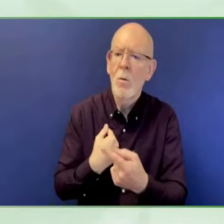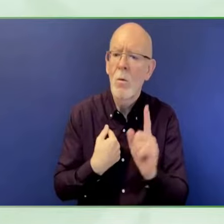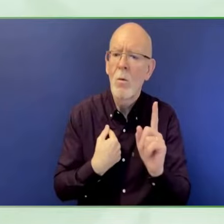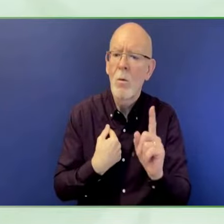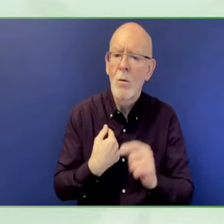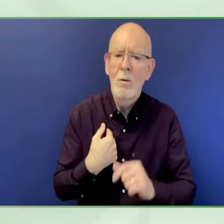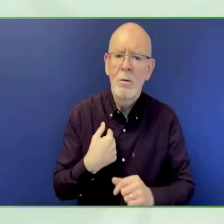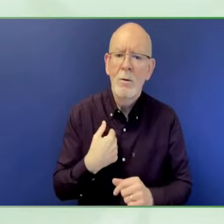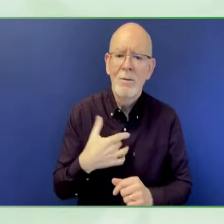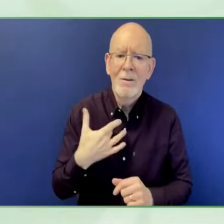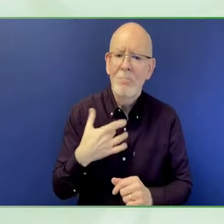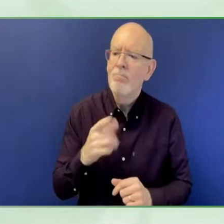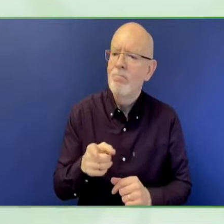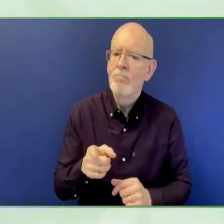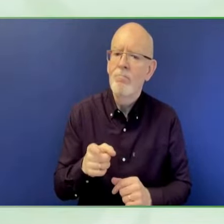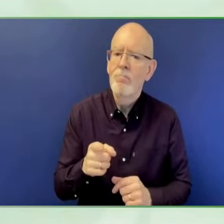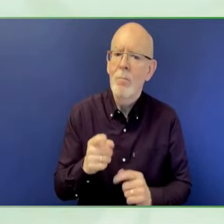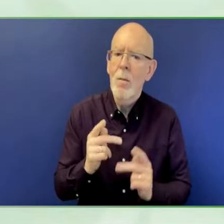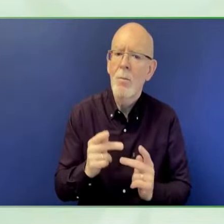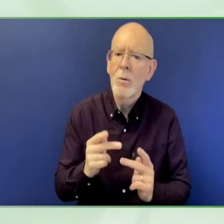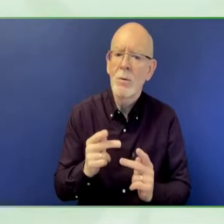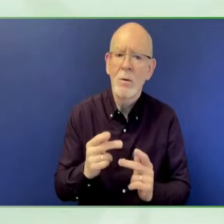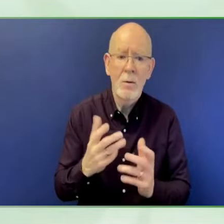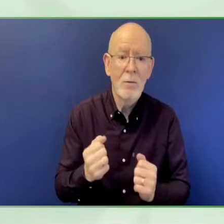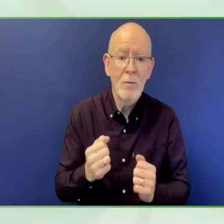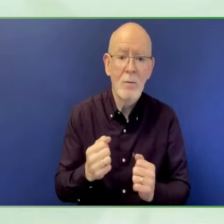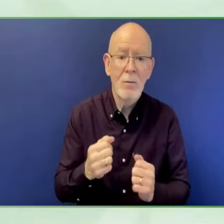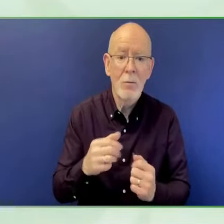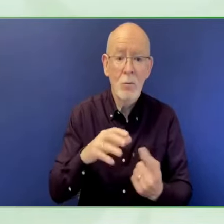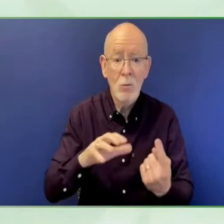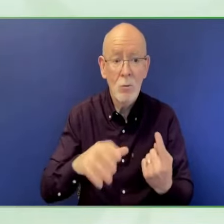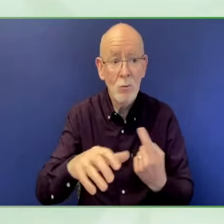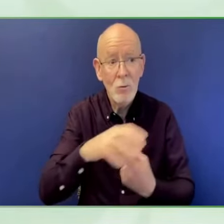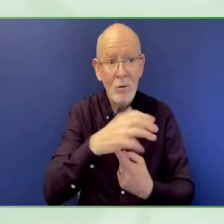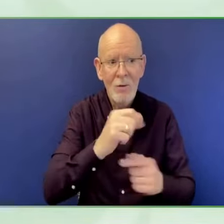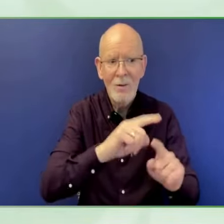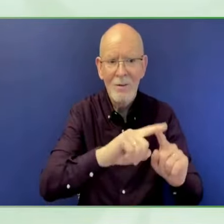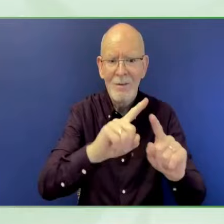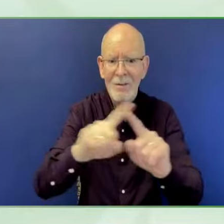I think that deinstitutionalisation, we can call it DI.